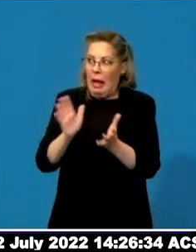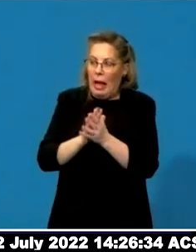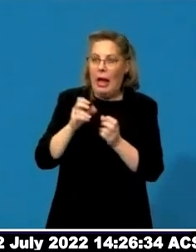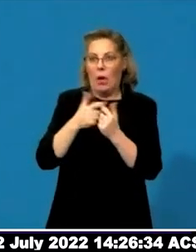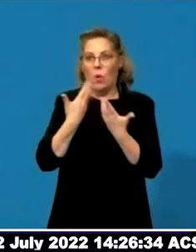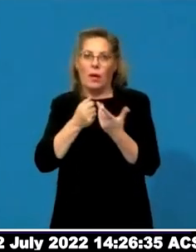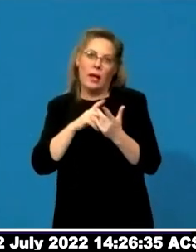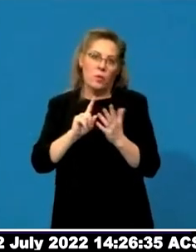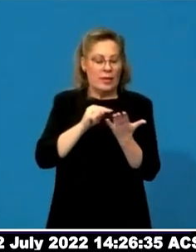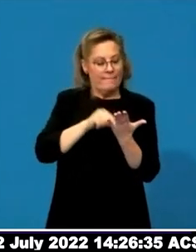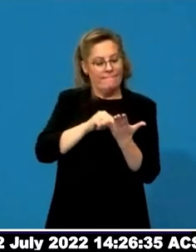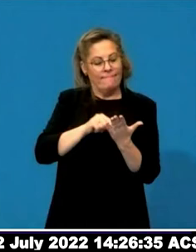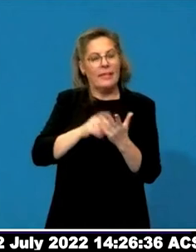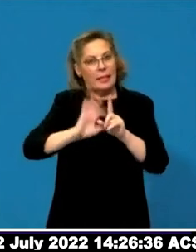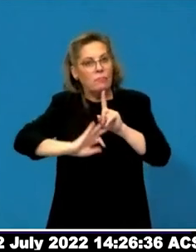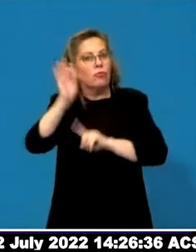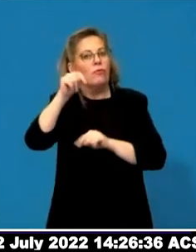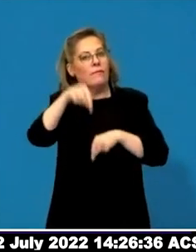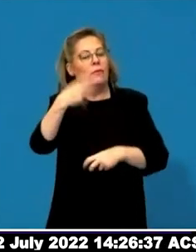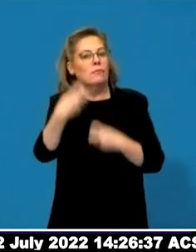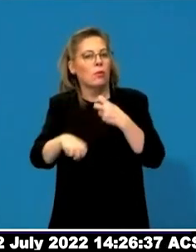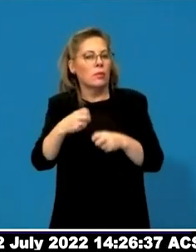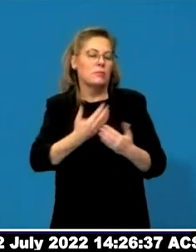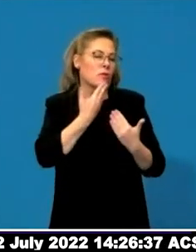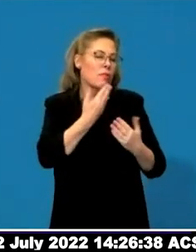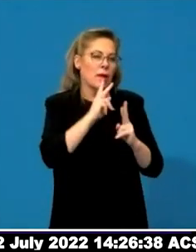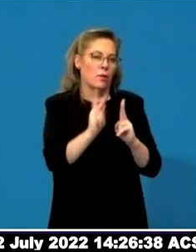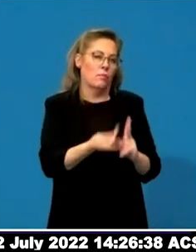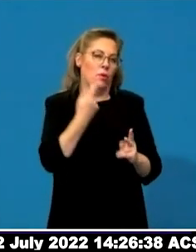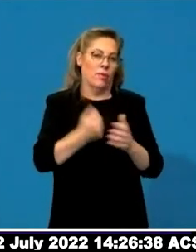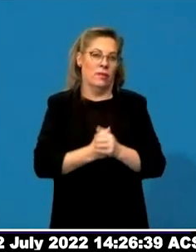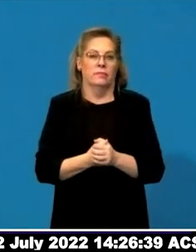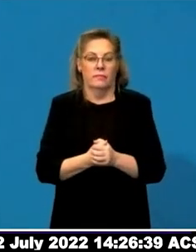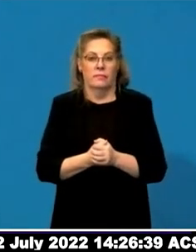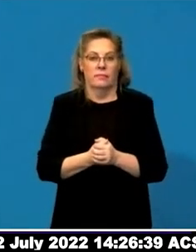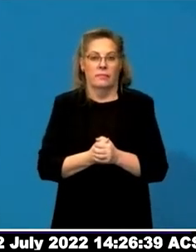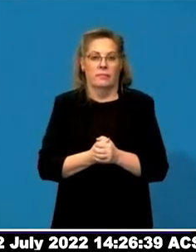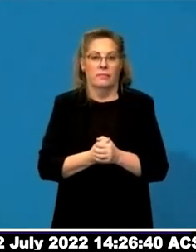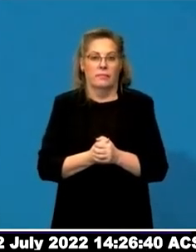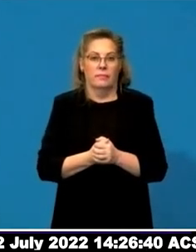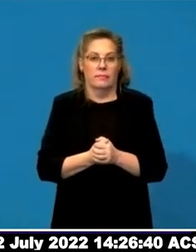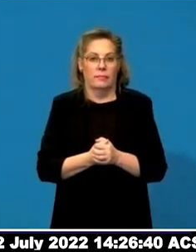MS McRAE: Thank you. Thank you. Ms McMahon, what do with you do now? MS McMAHON: Mr Griffin will take the next witness.